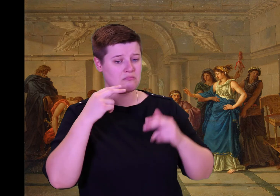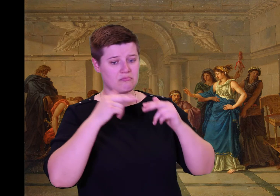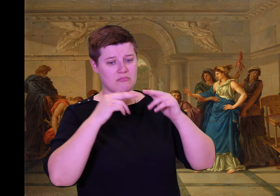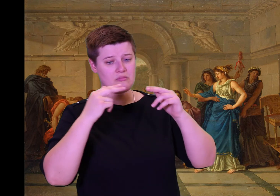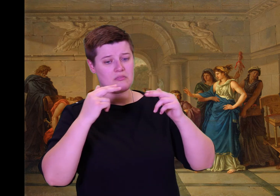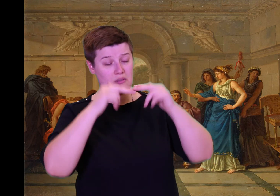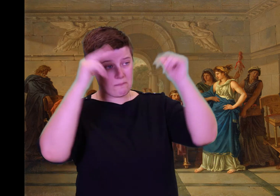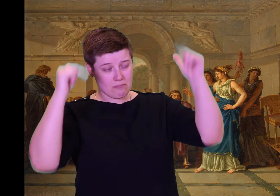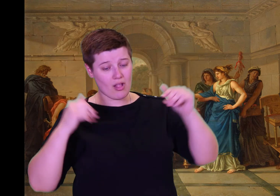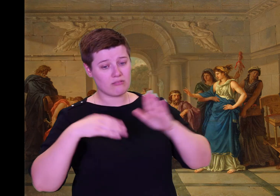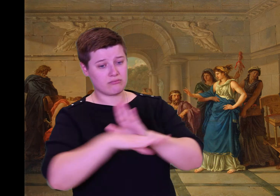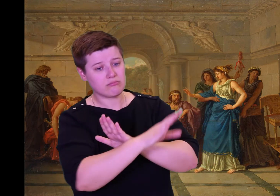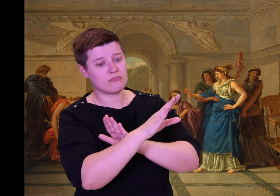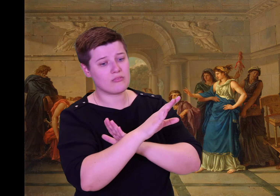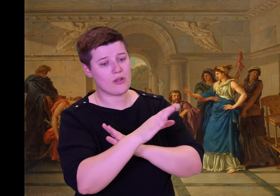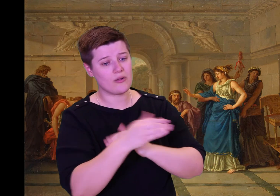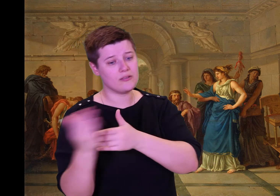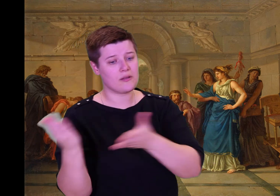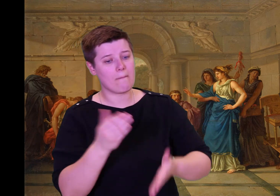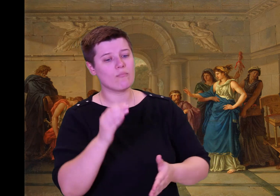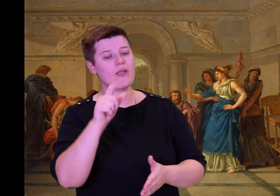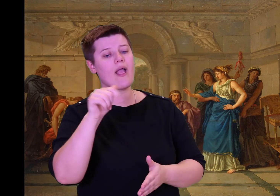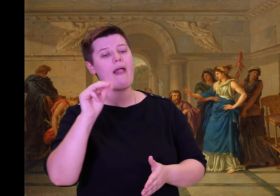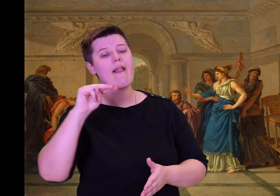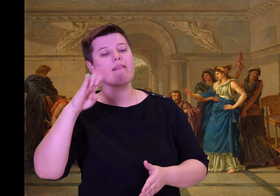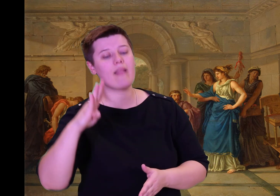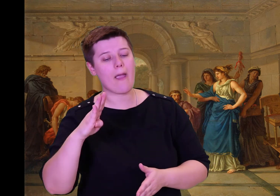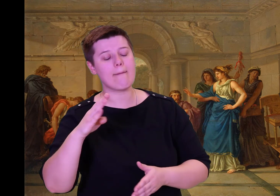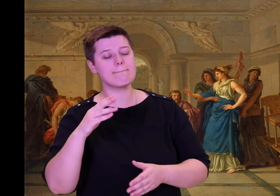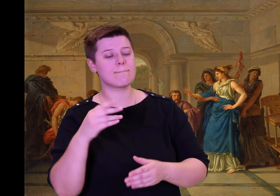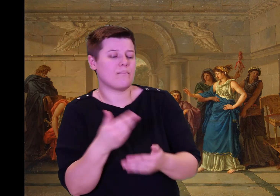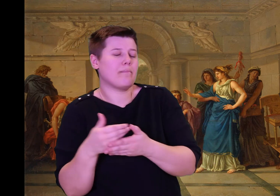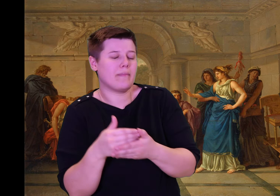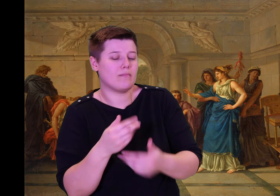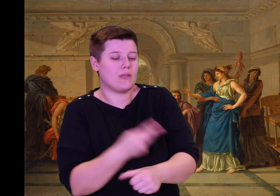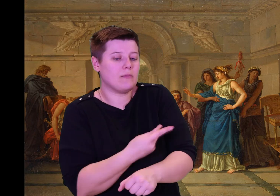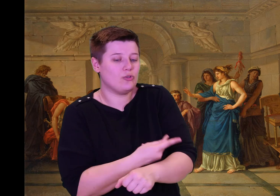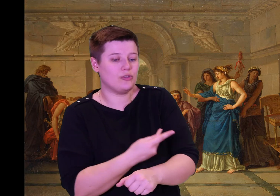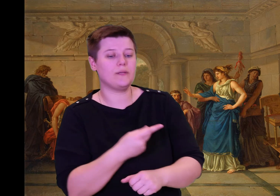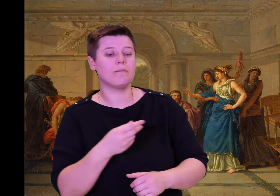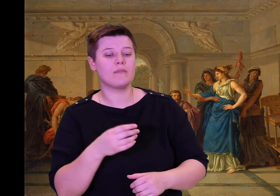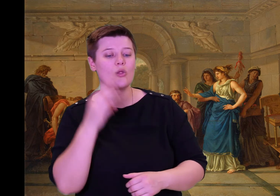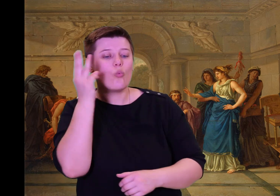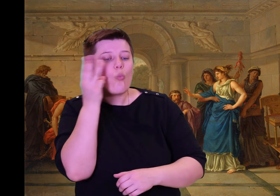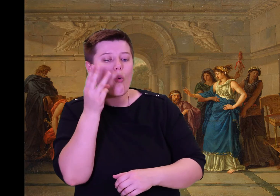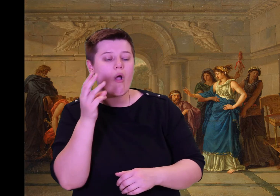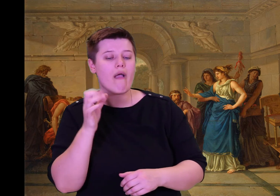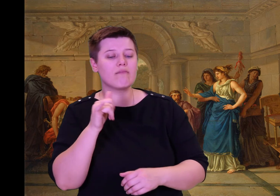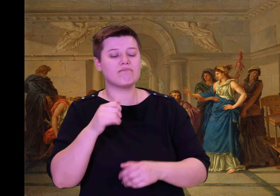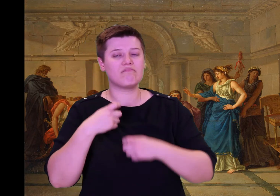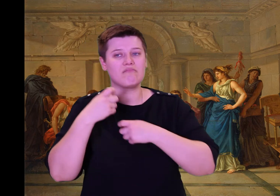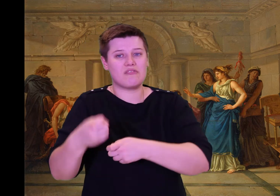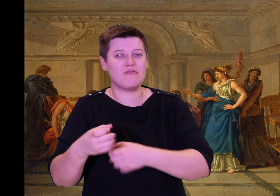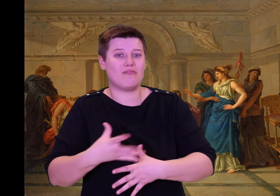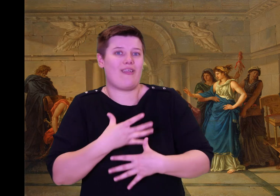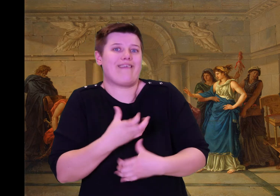But come now, stay with me here in my palace until 11 days or 12 have passed."